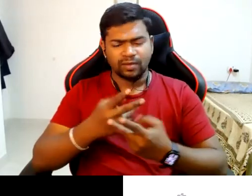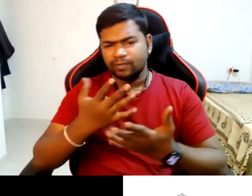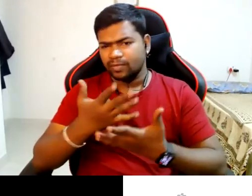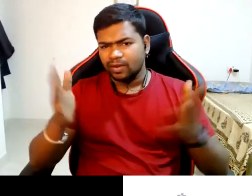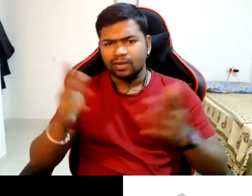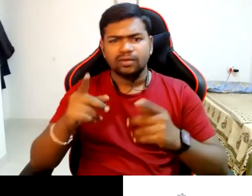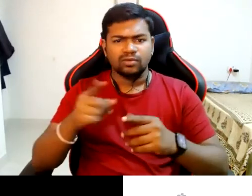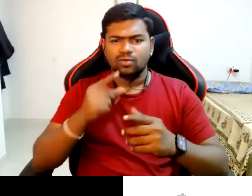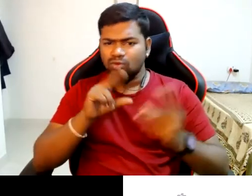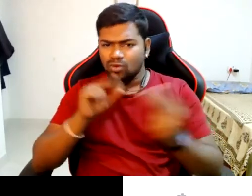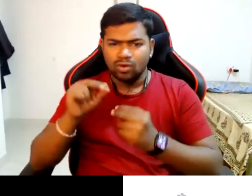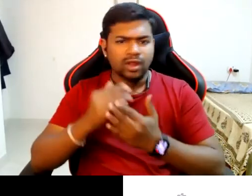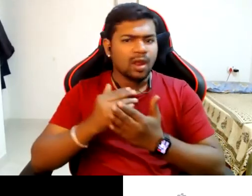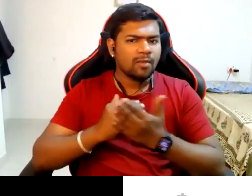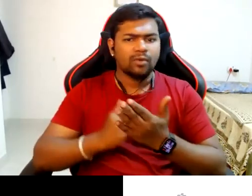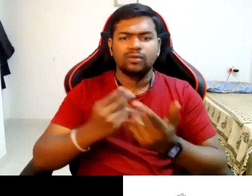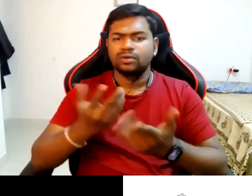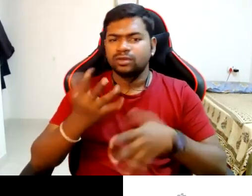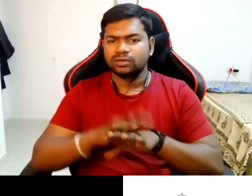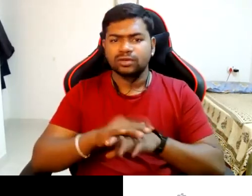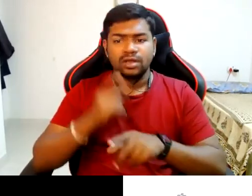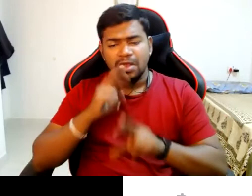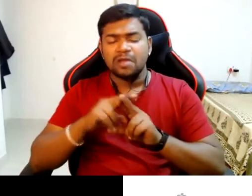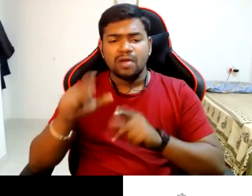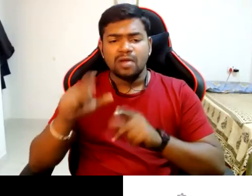inclusion even if you don't prctice it.